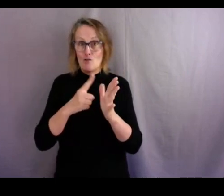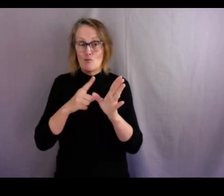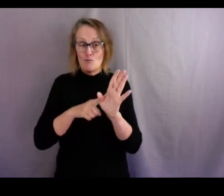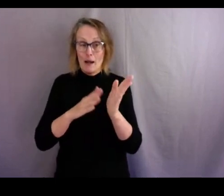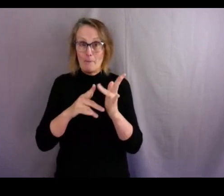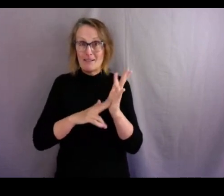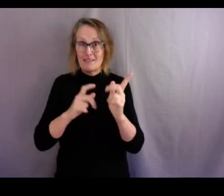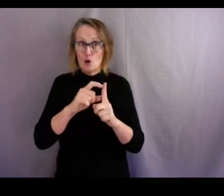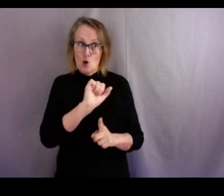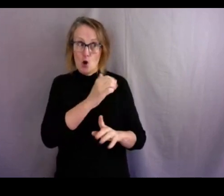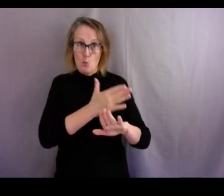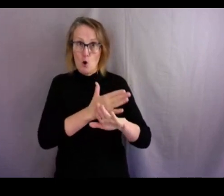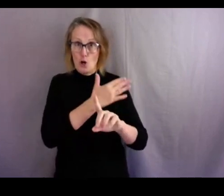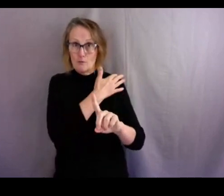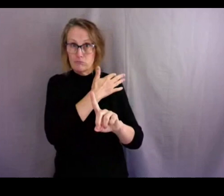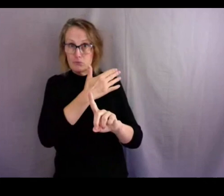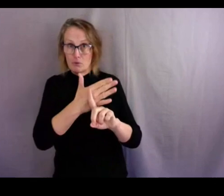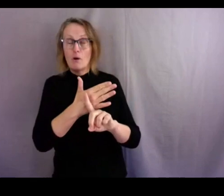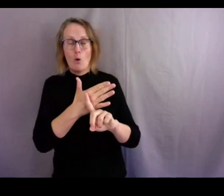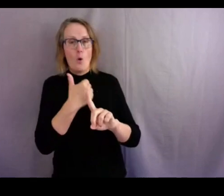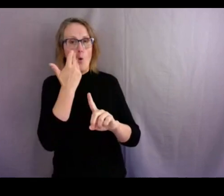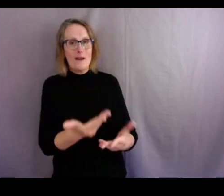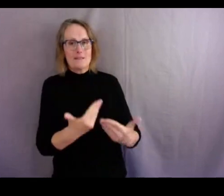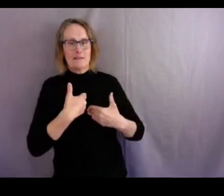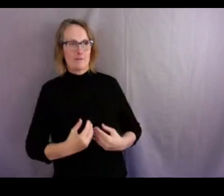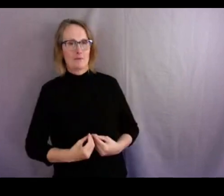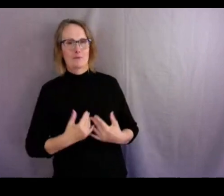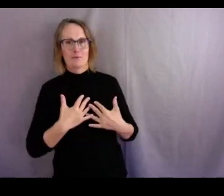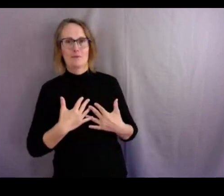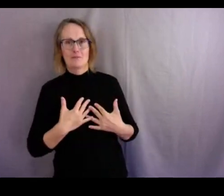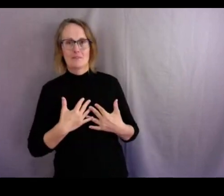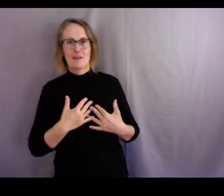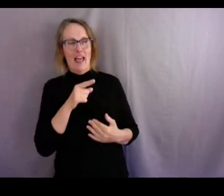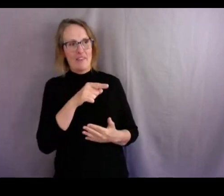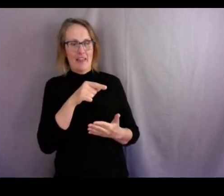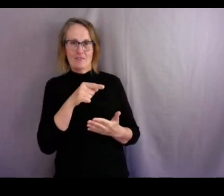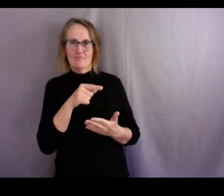which have exemplified and empowered the new Oceania for more than 30 years.